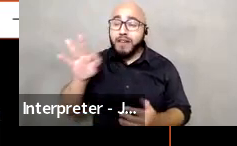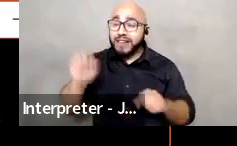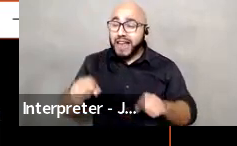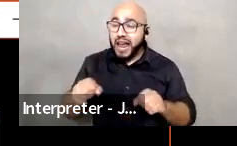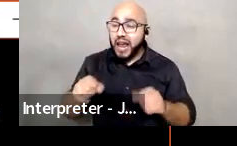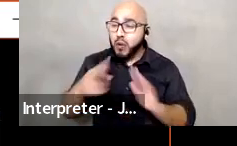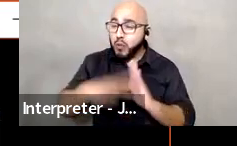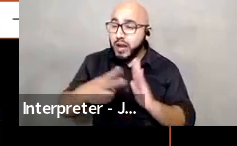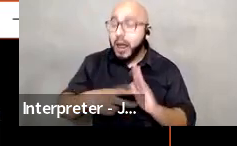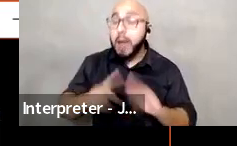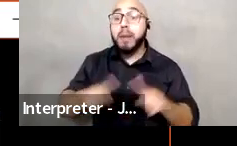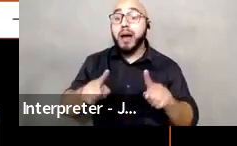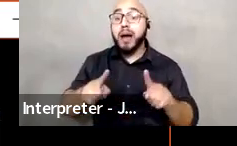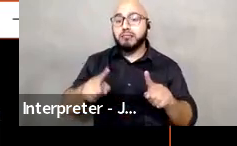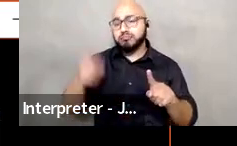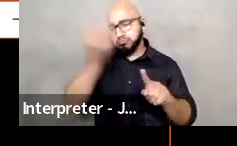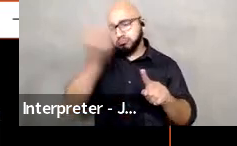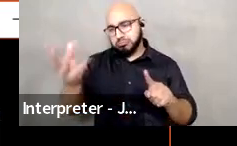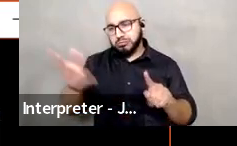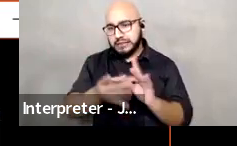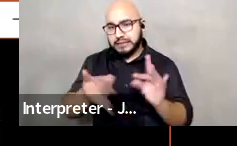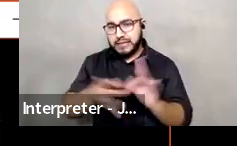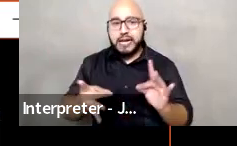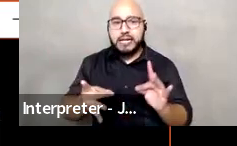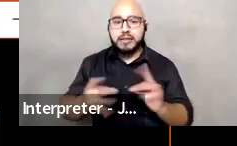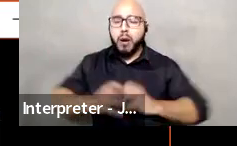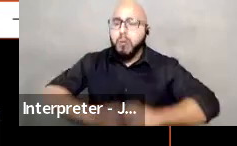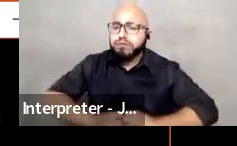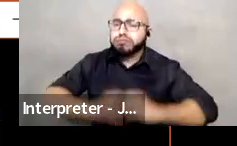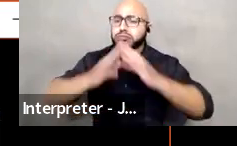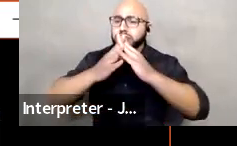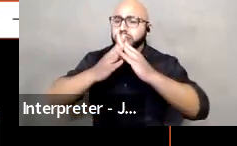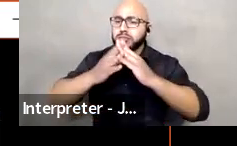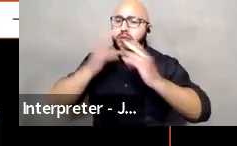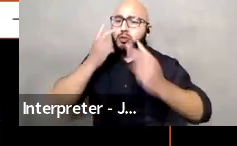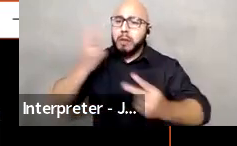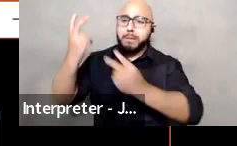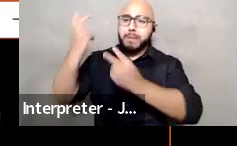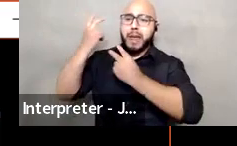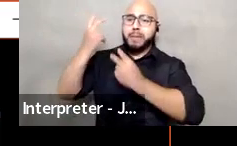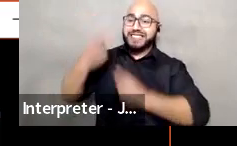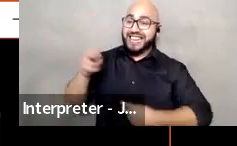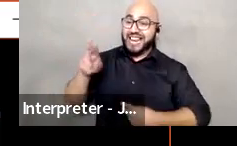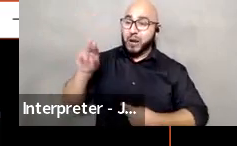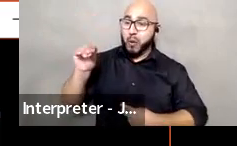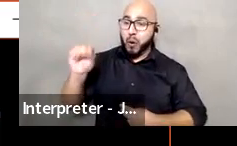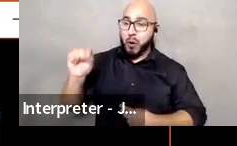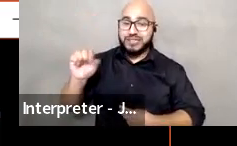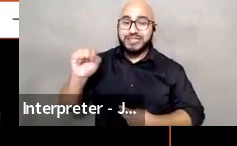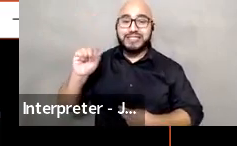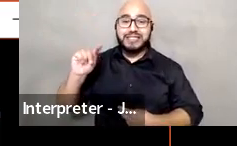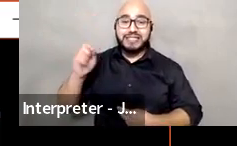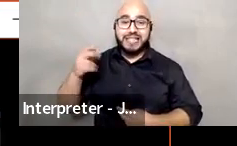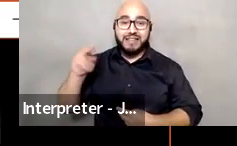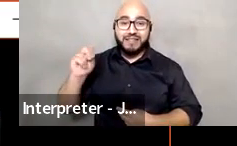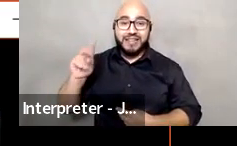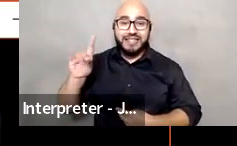Can't, but it says erected to the memories of the heroes. Stephen Decatur, Patrick Parrish, James West had not.